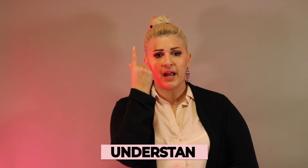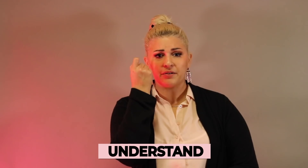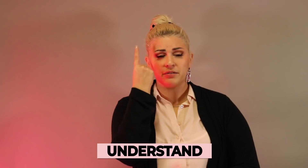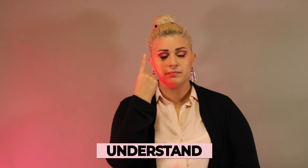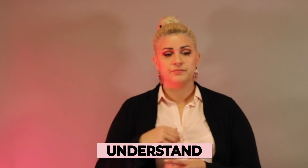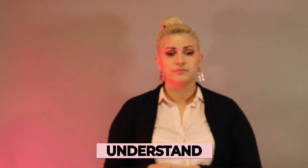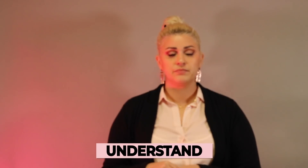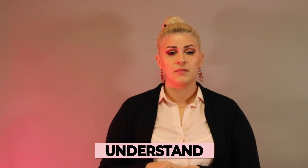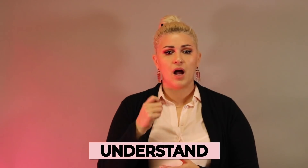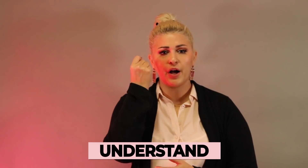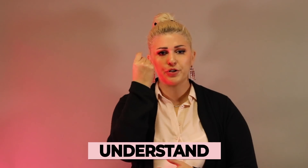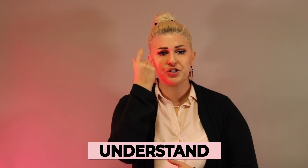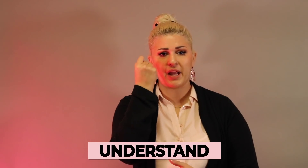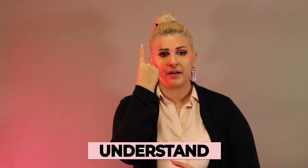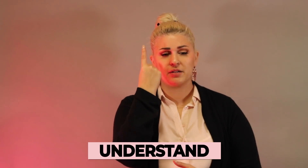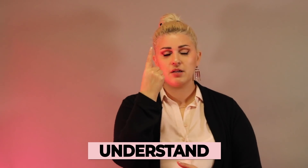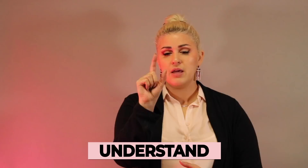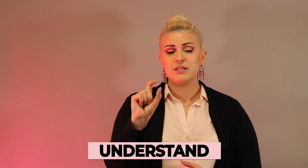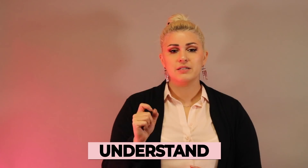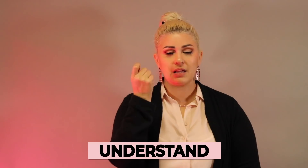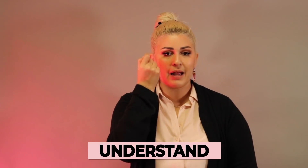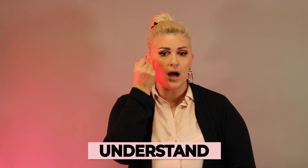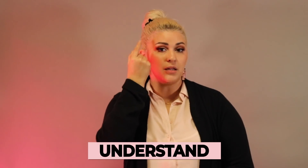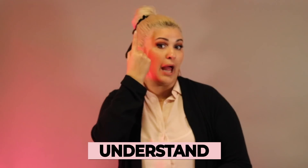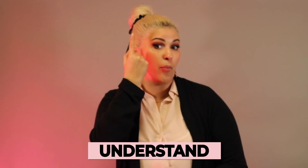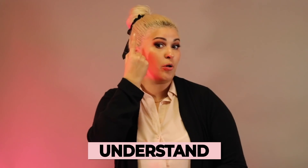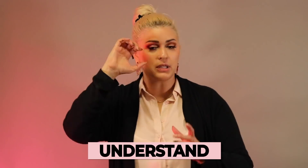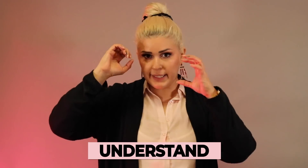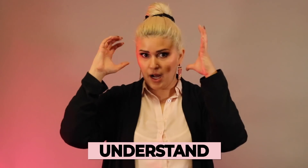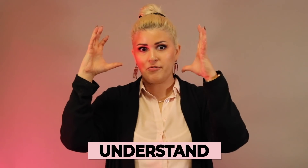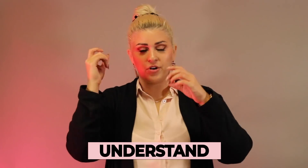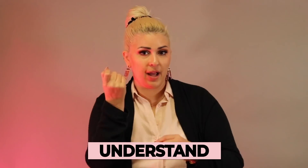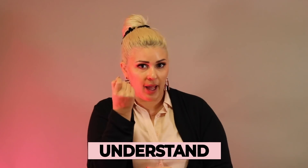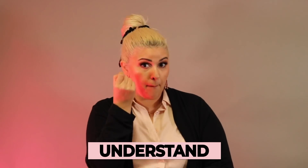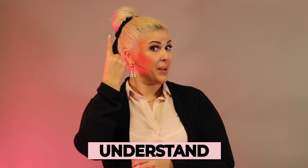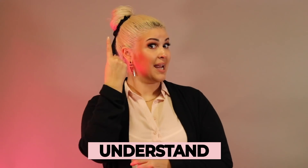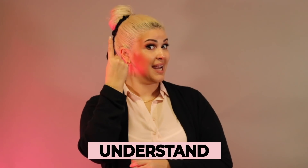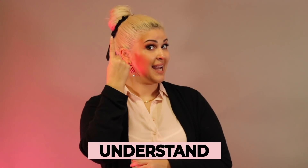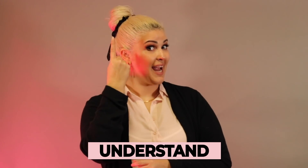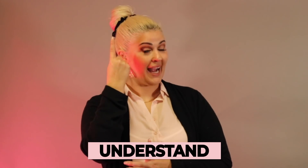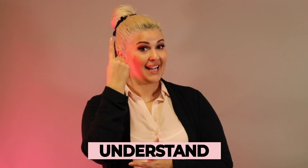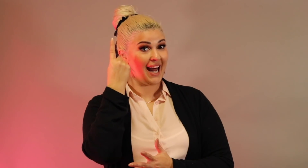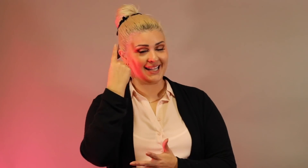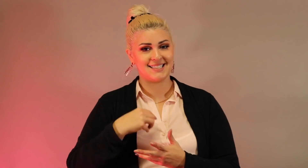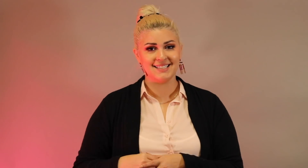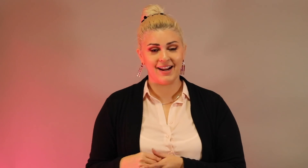Understand, understand. This is like a light bulb clicking off on your head, like, bing, I got it!